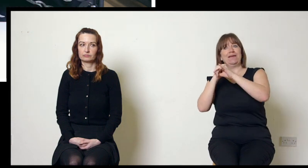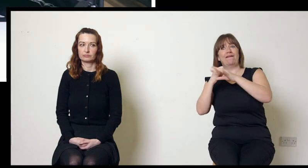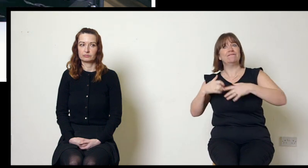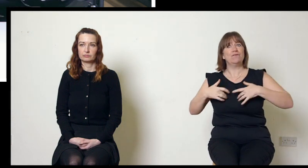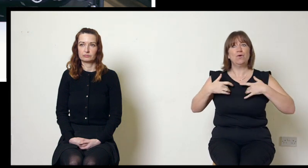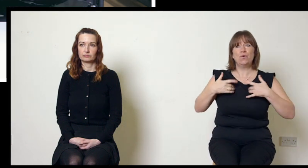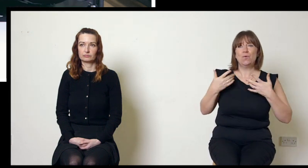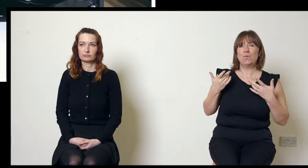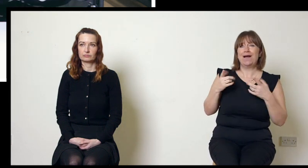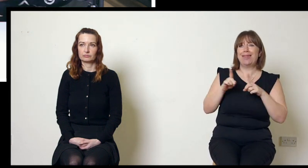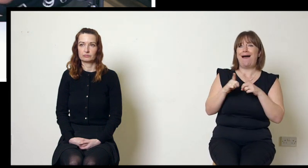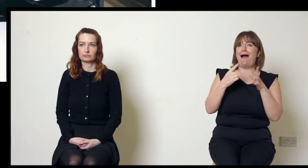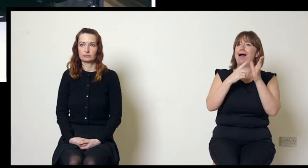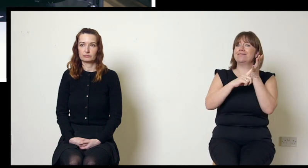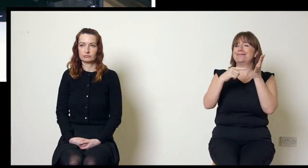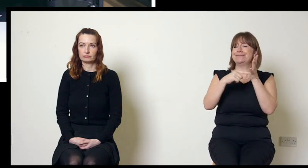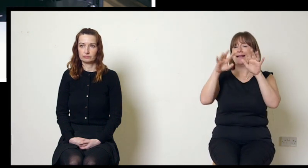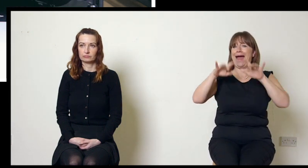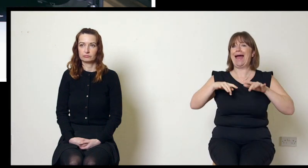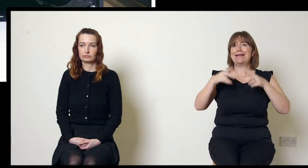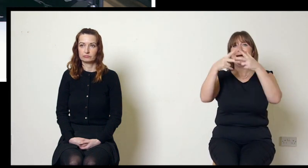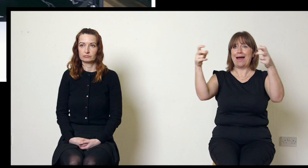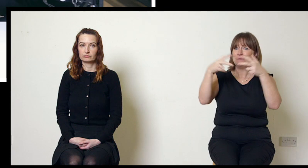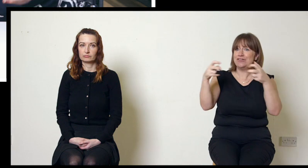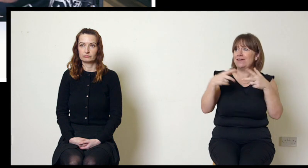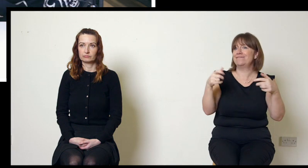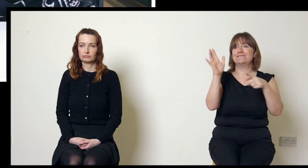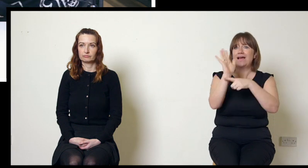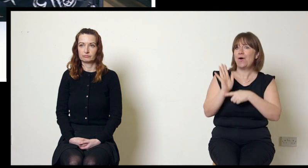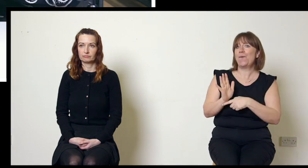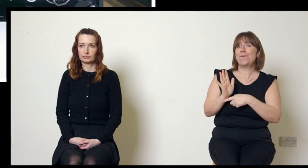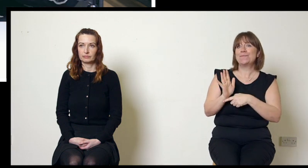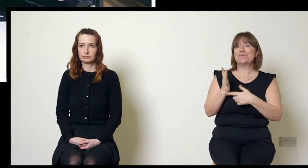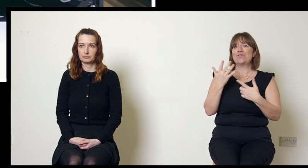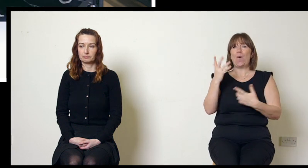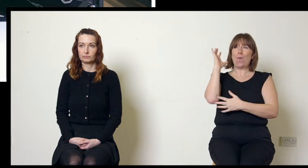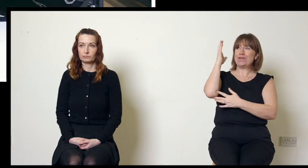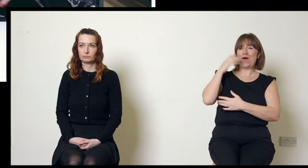like, alt text, captions on films, audio description,